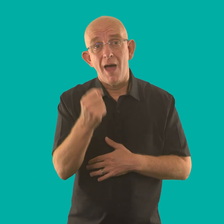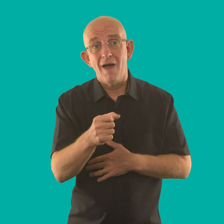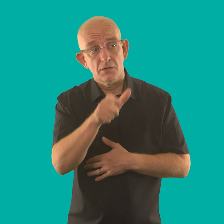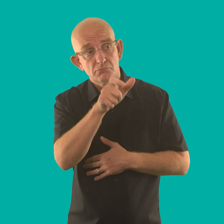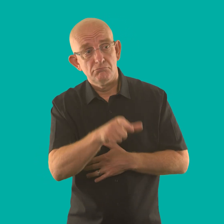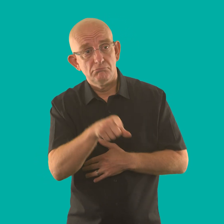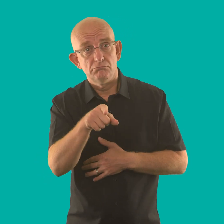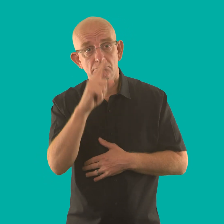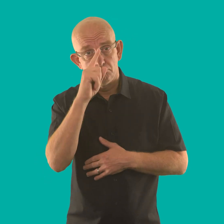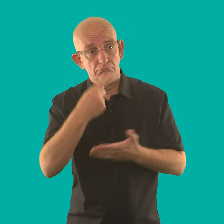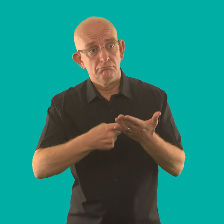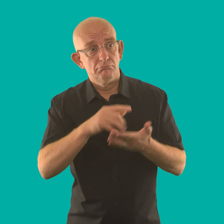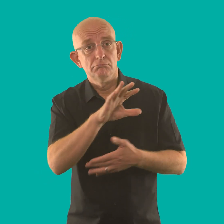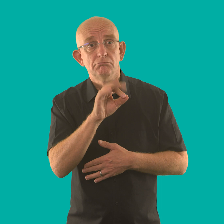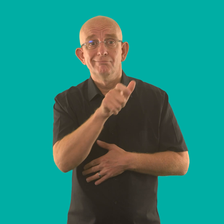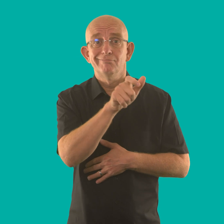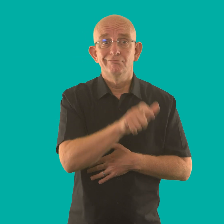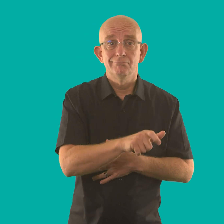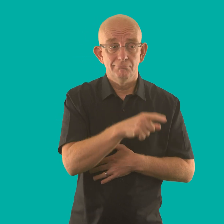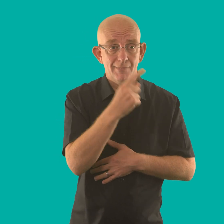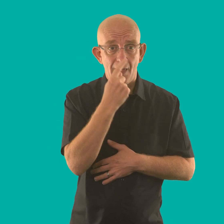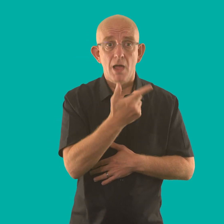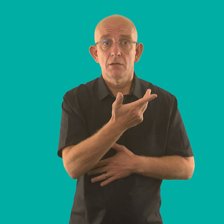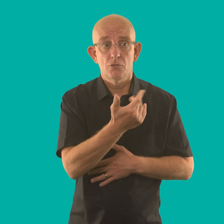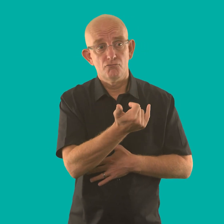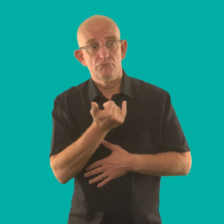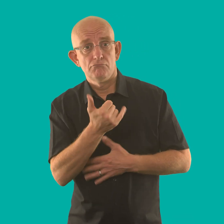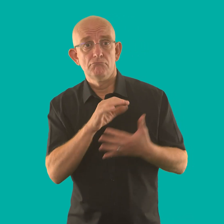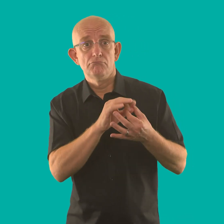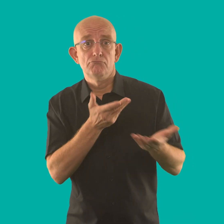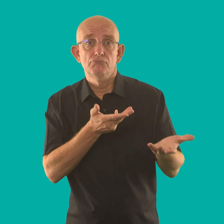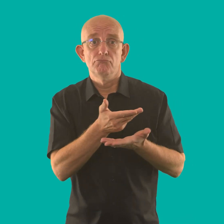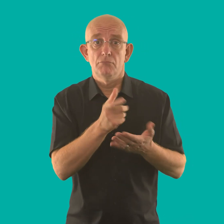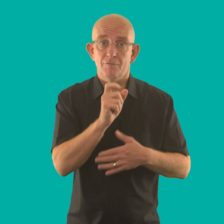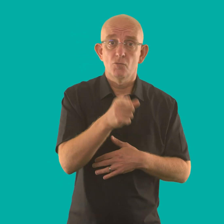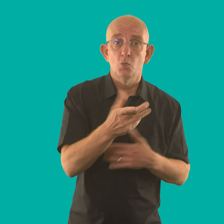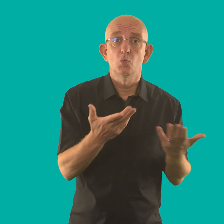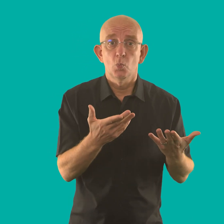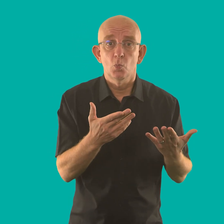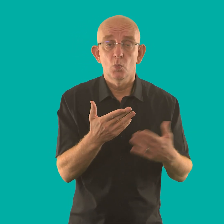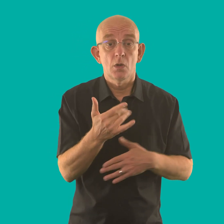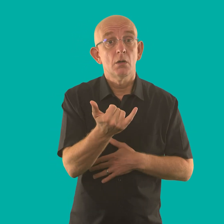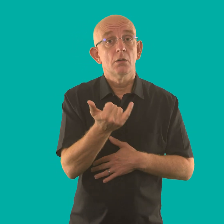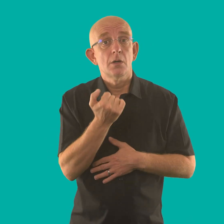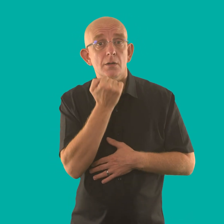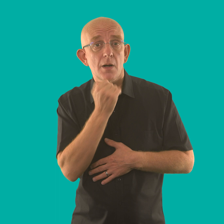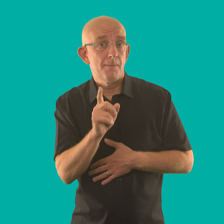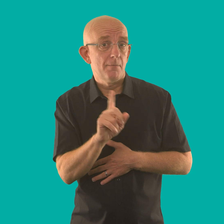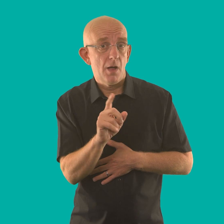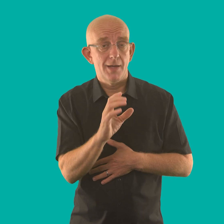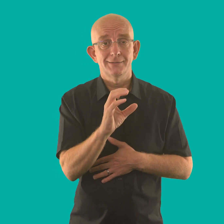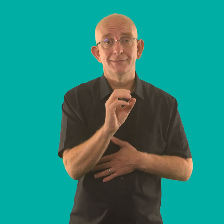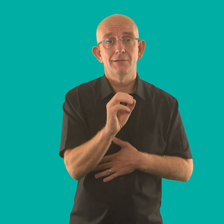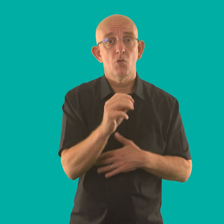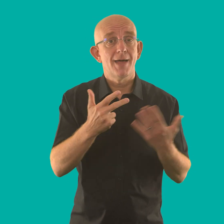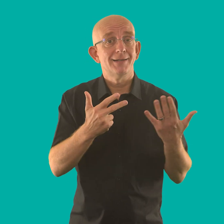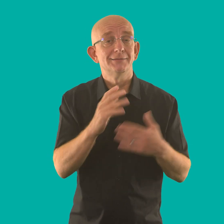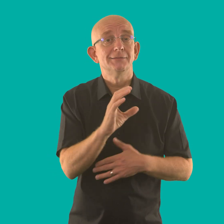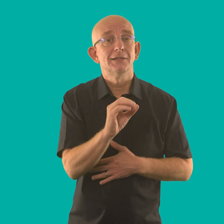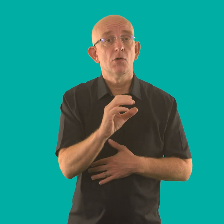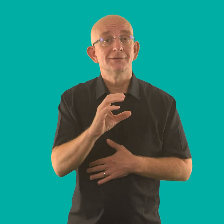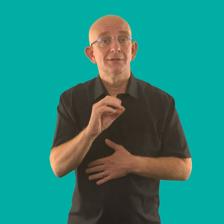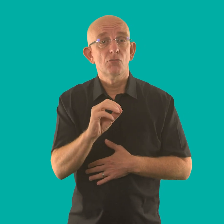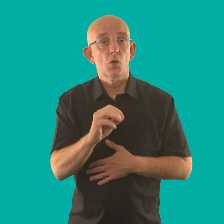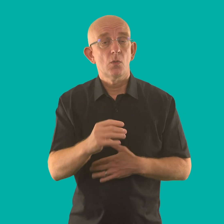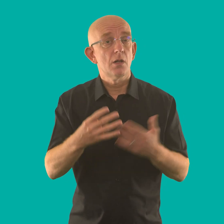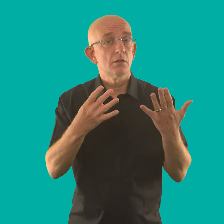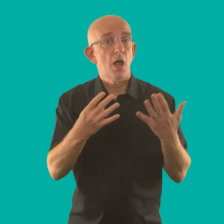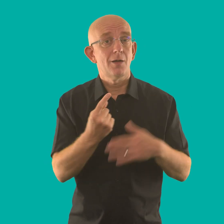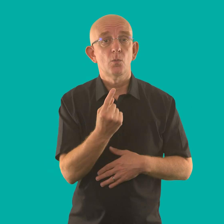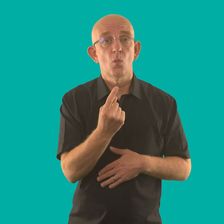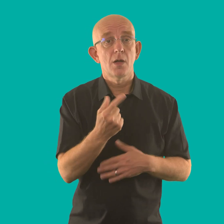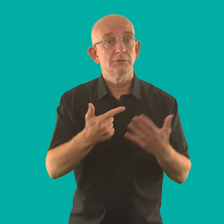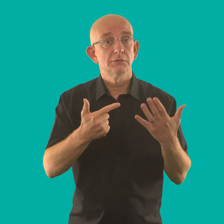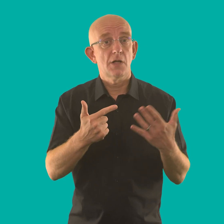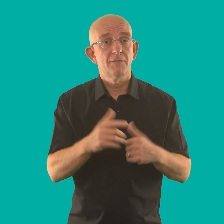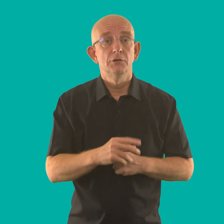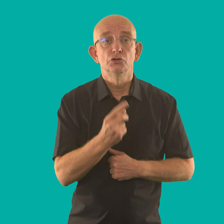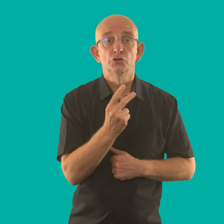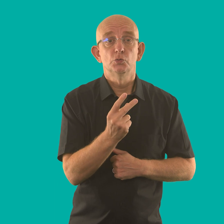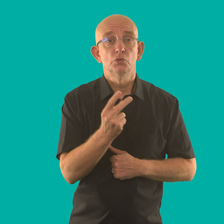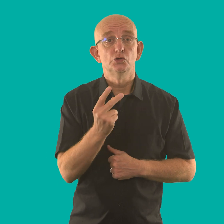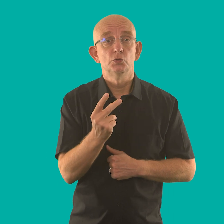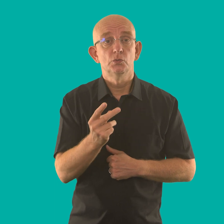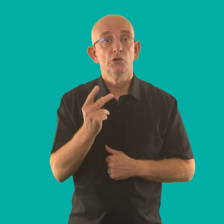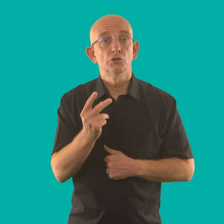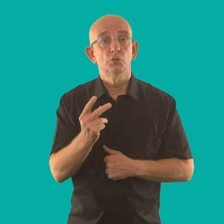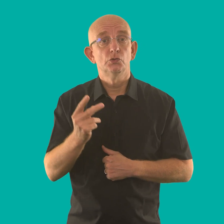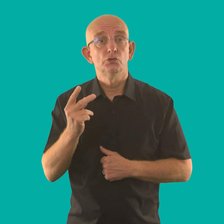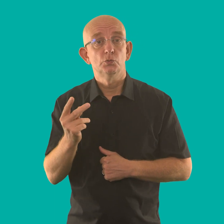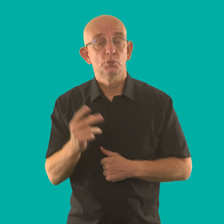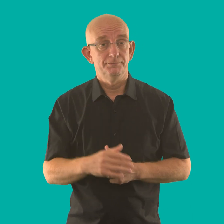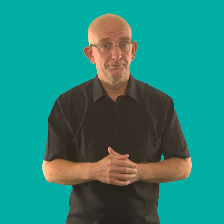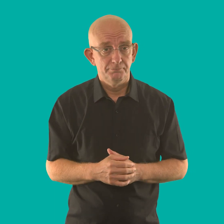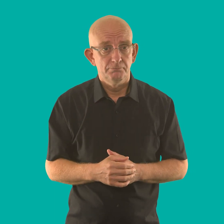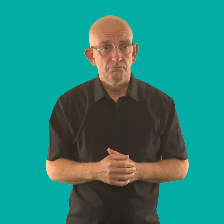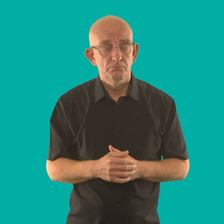If you have an appointee, they can call us on 0800 917 2222